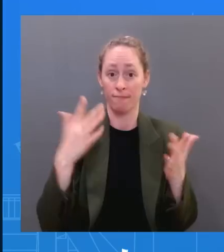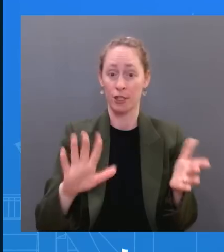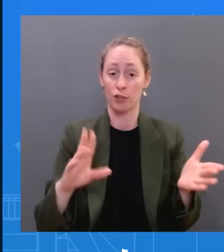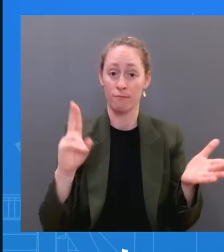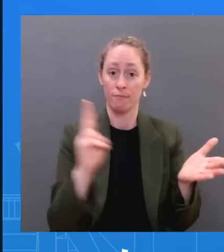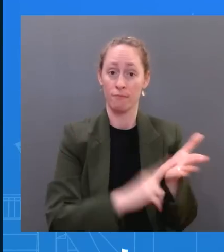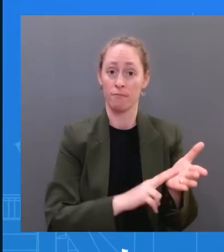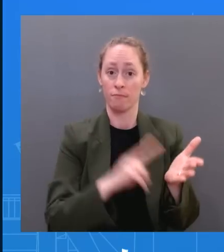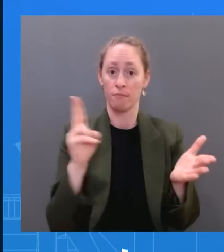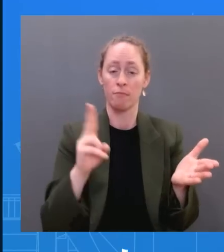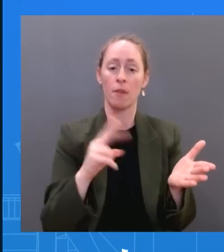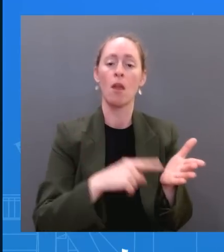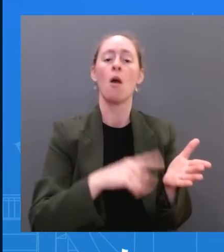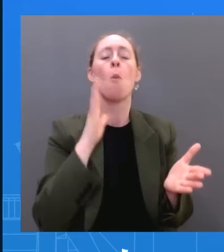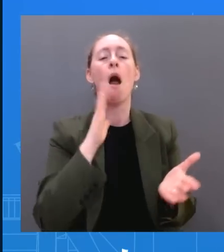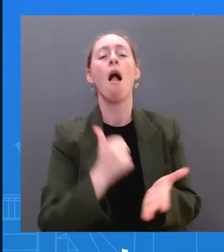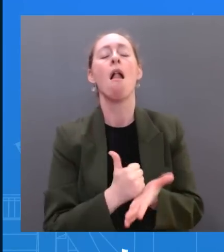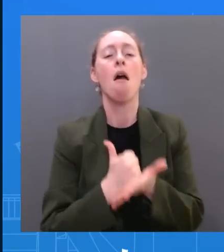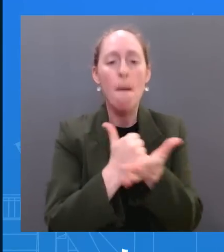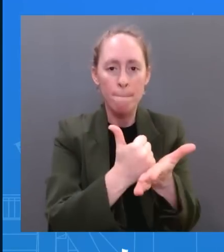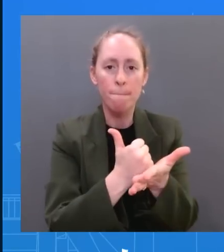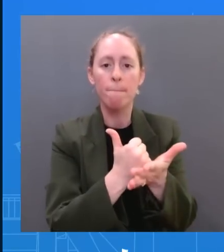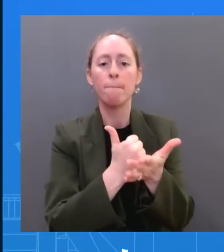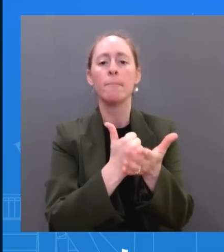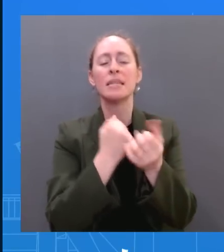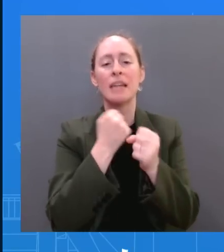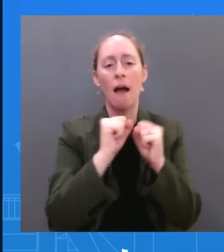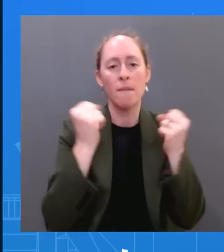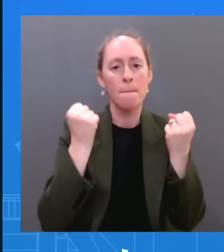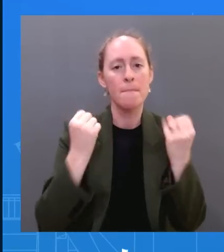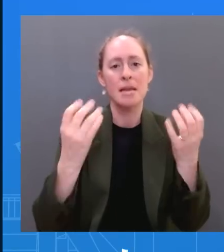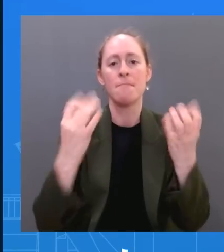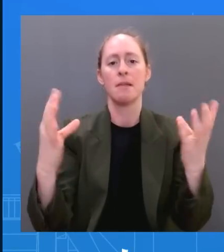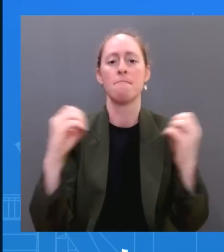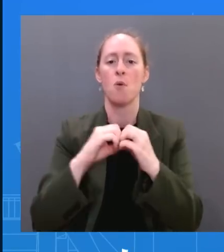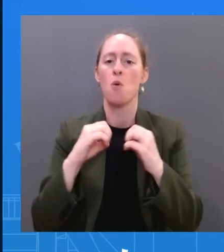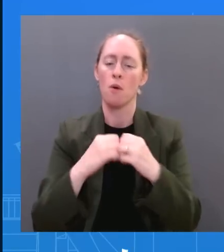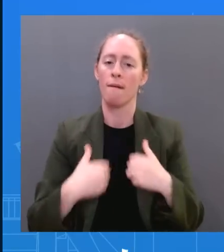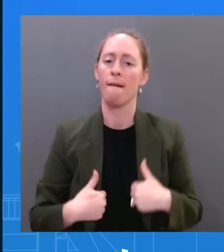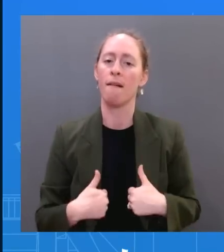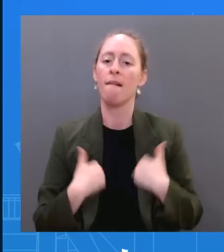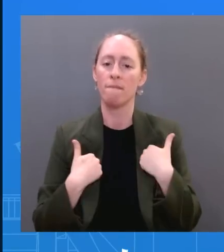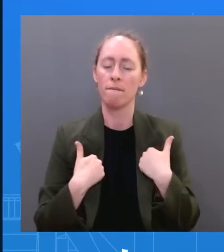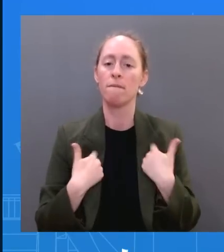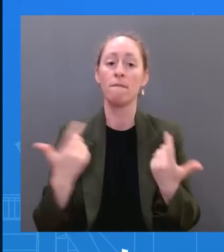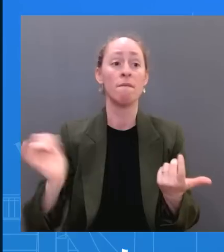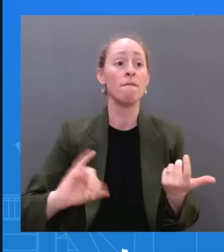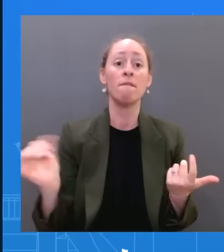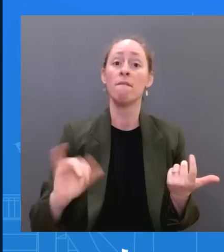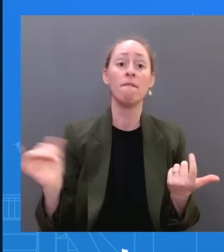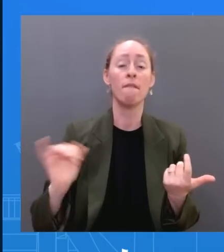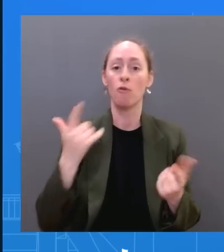And when you think about the red-flag laws, when you think about how that -- when it is enacted, it has been effective.